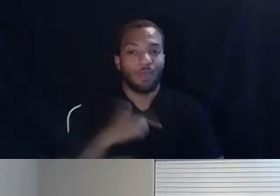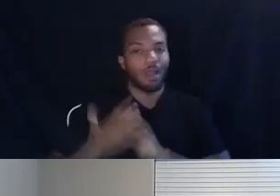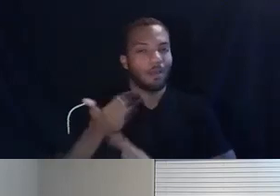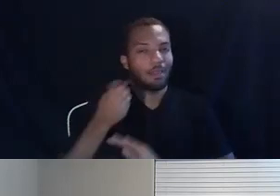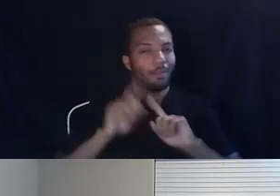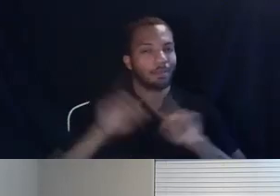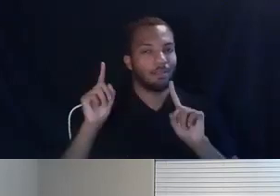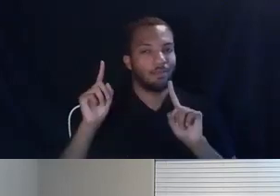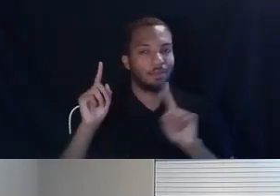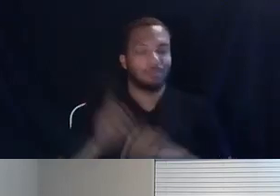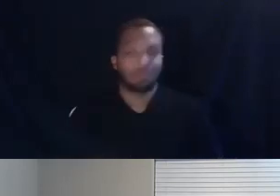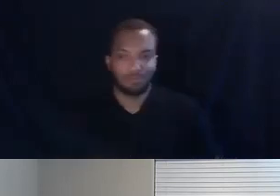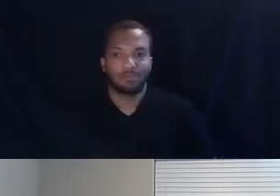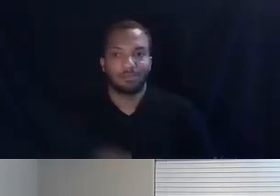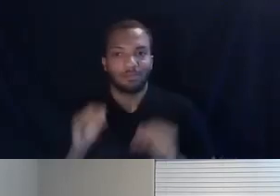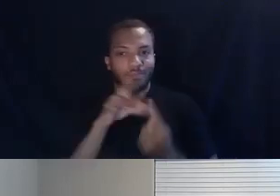from the other 15 CCOs.